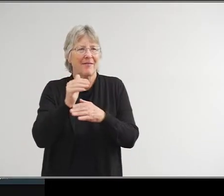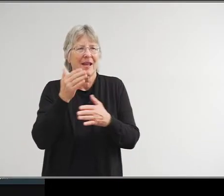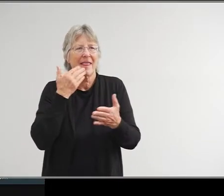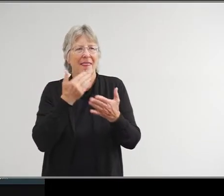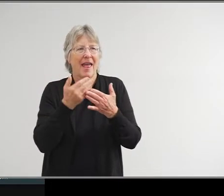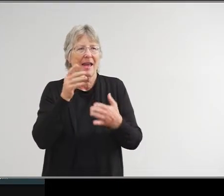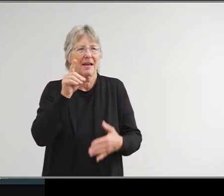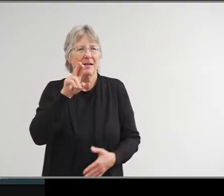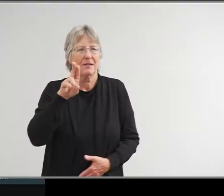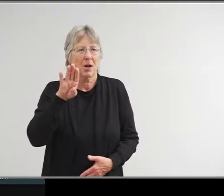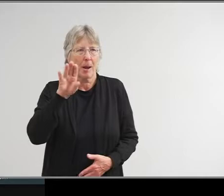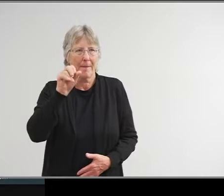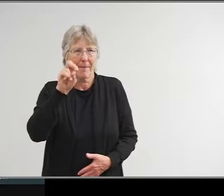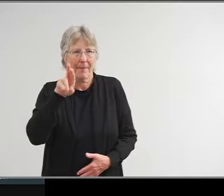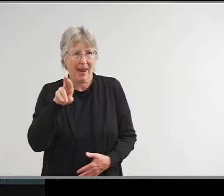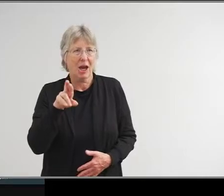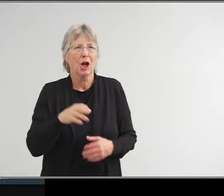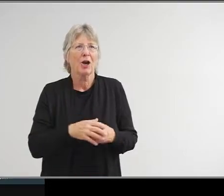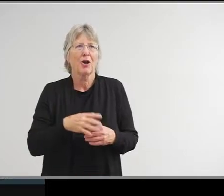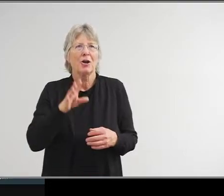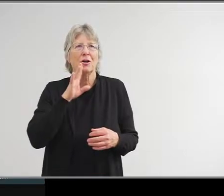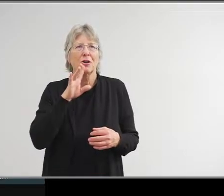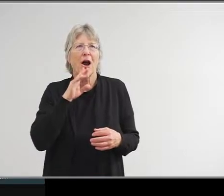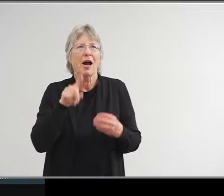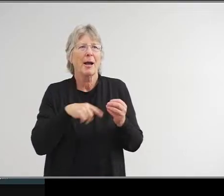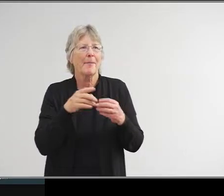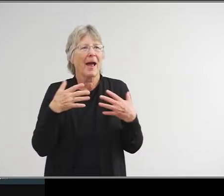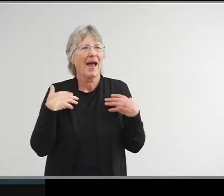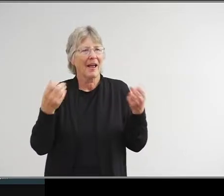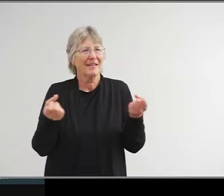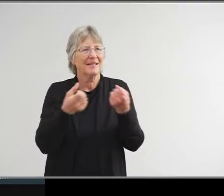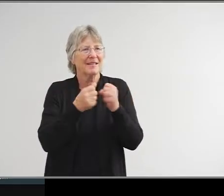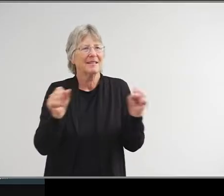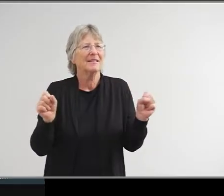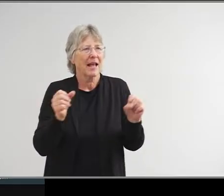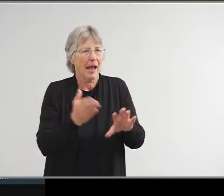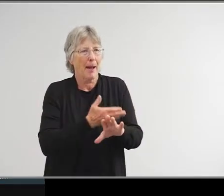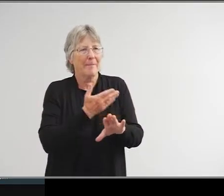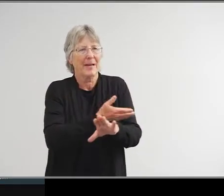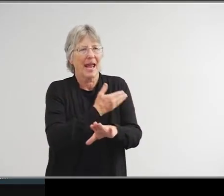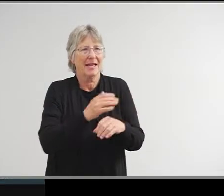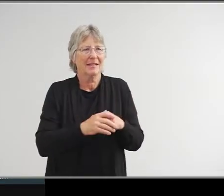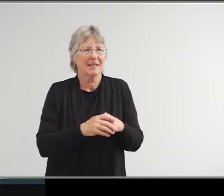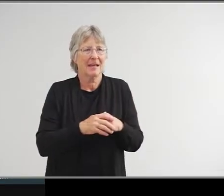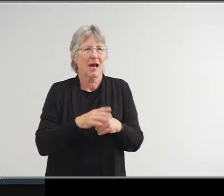In talking about the health and safety updates, I'll start with one of the more hopeful pieces